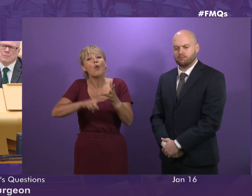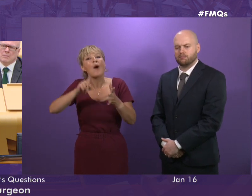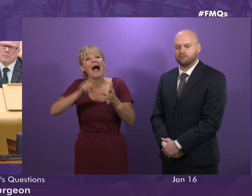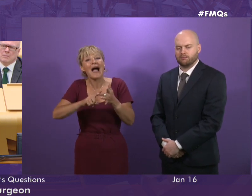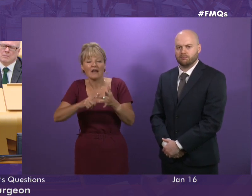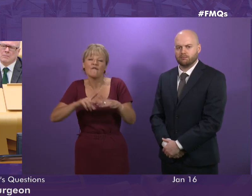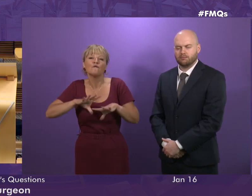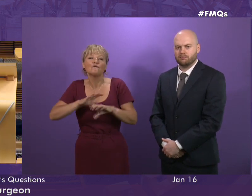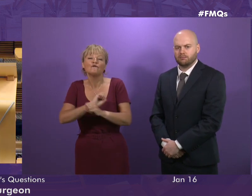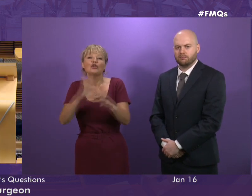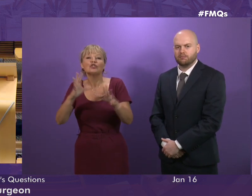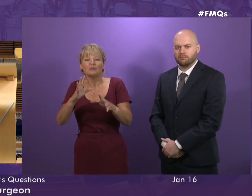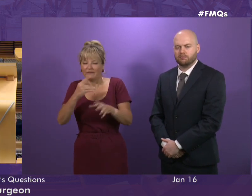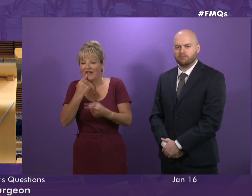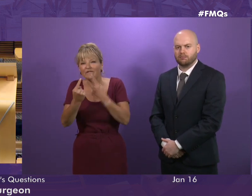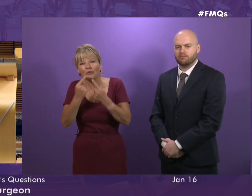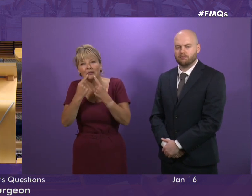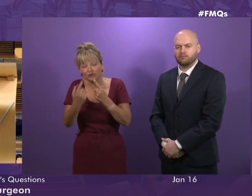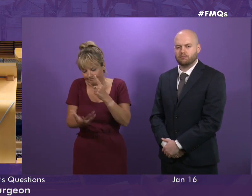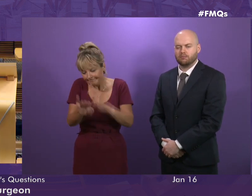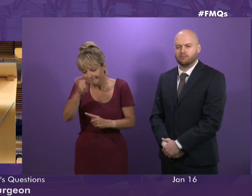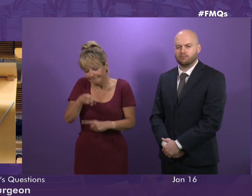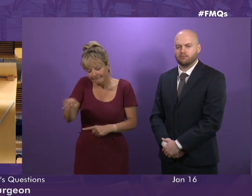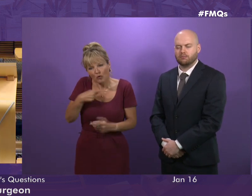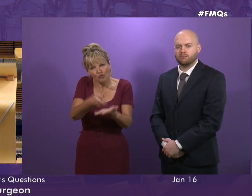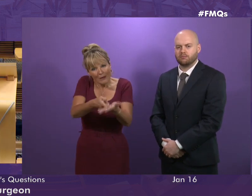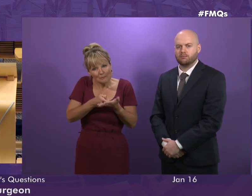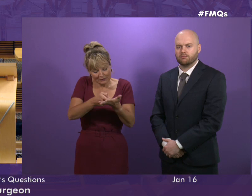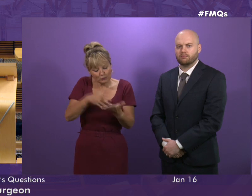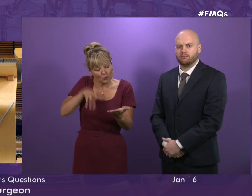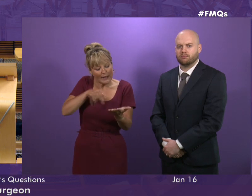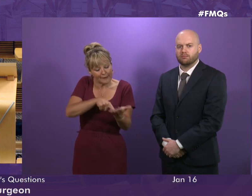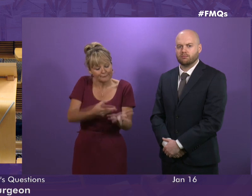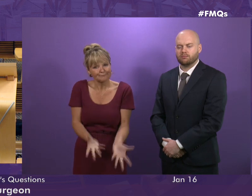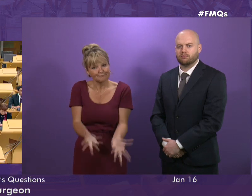findings and its recommendations must be taken forward, and they will be.